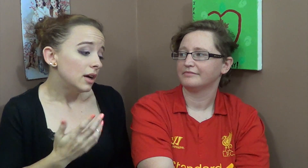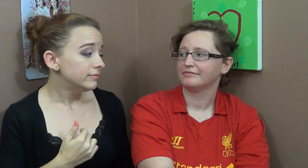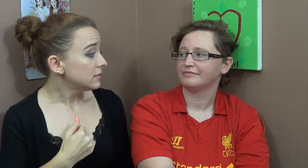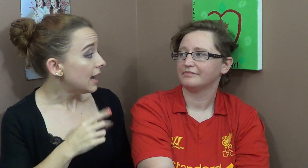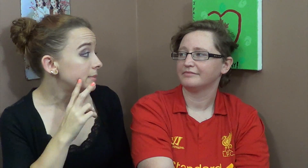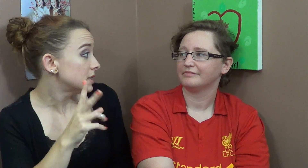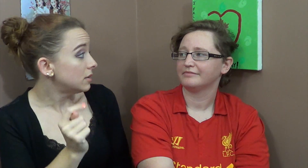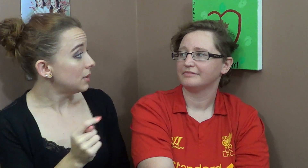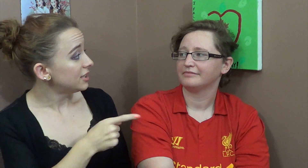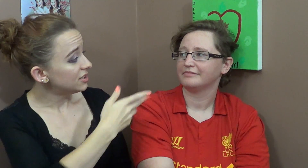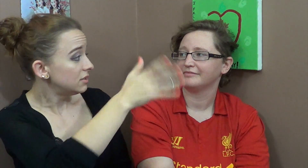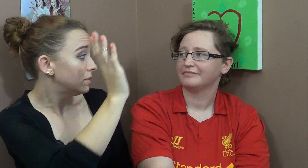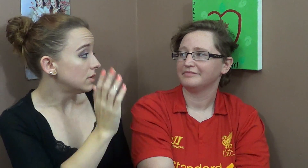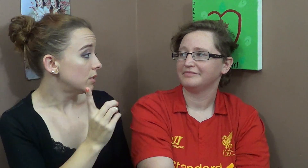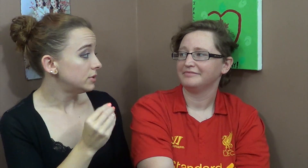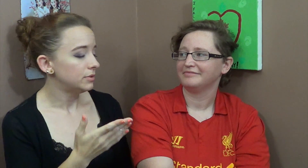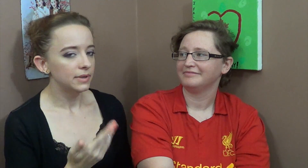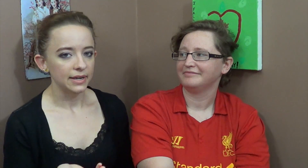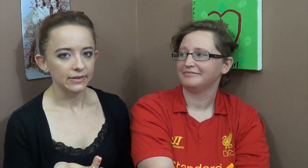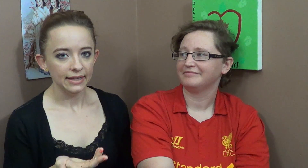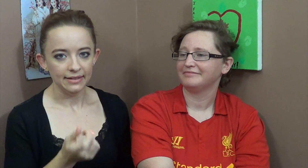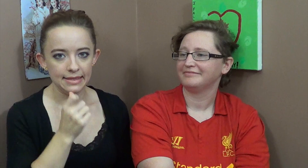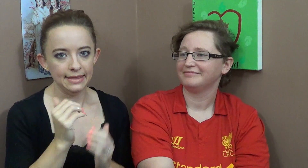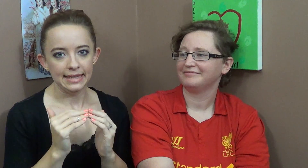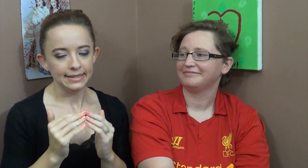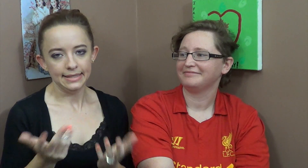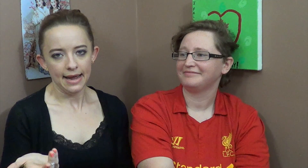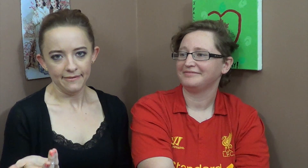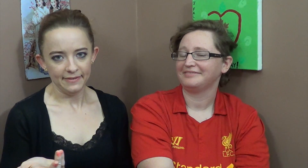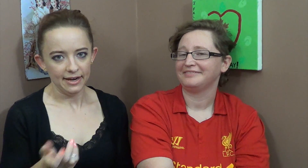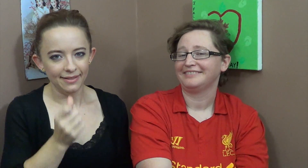"we'll I'm just gonna watch and you can go do whatever." Like that's not fair